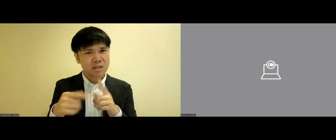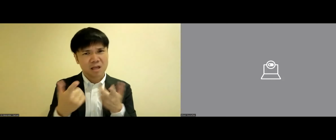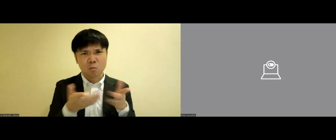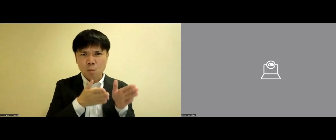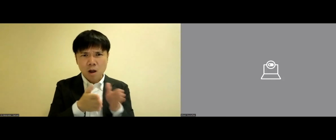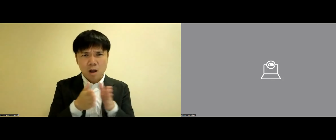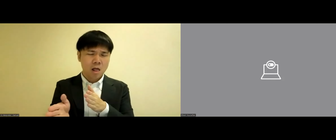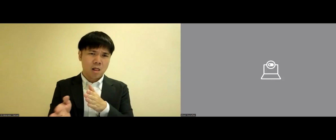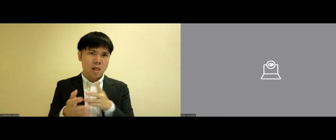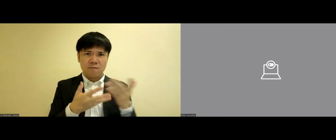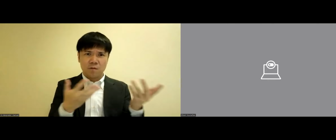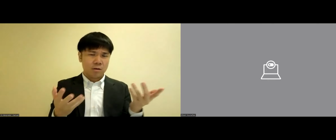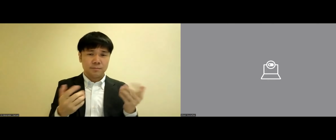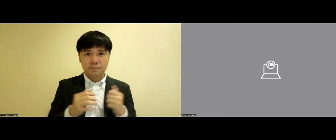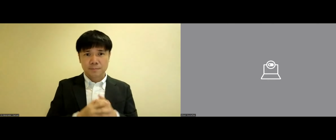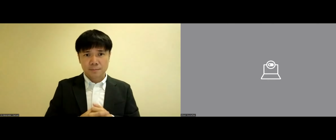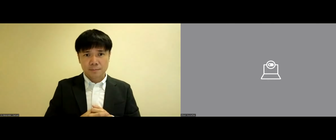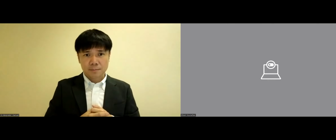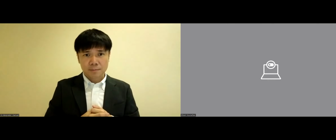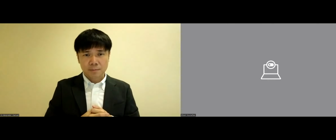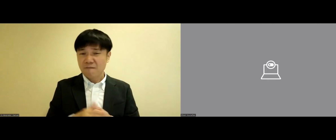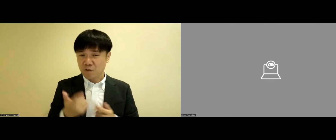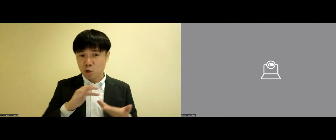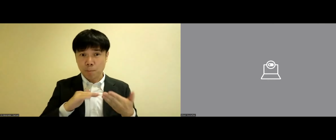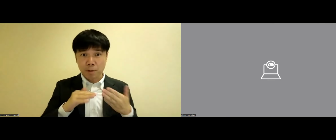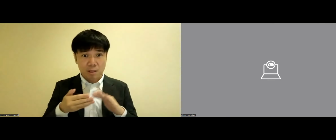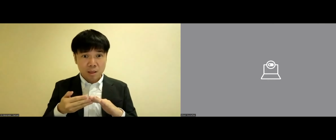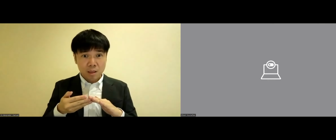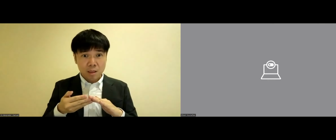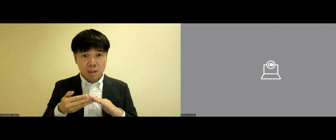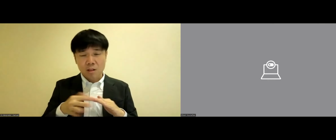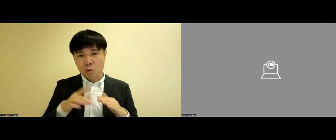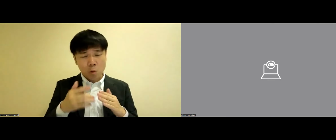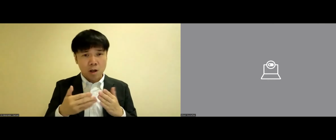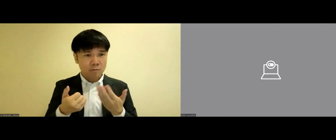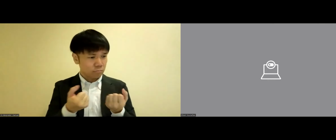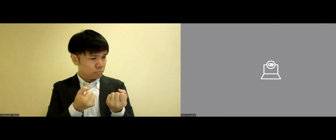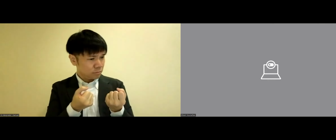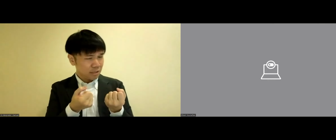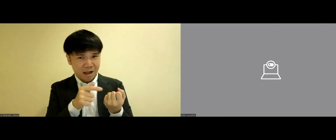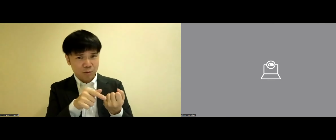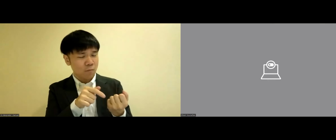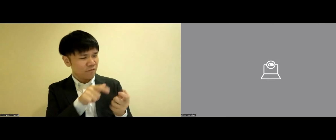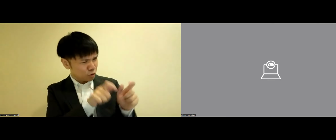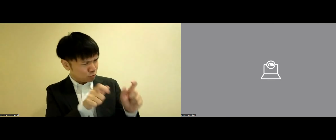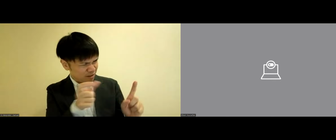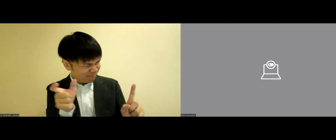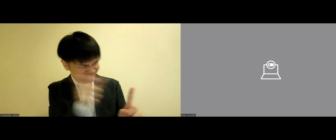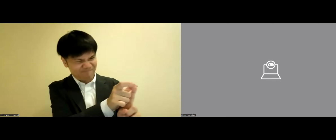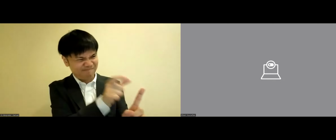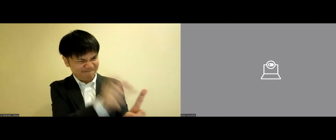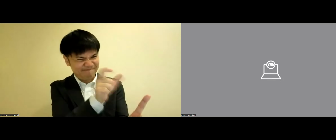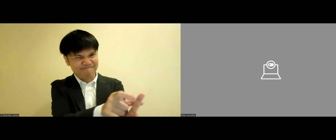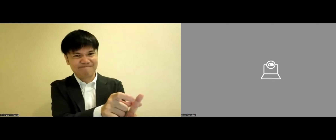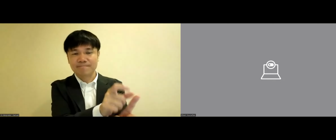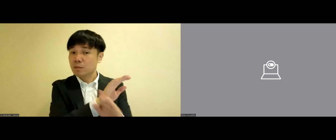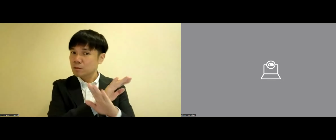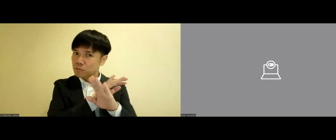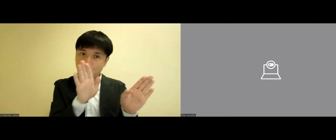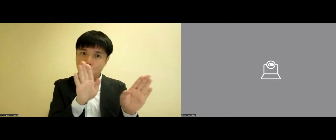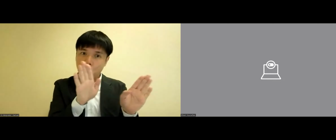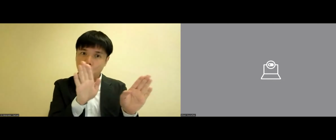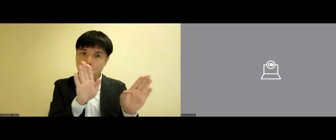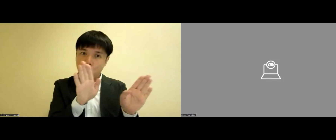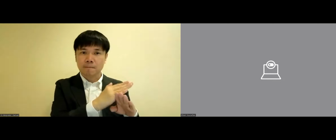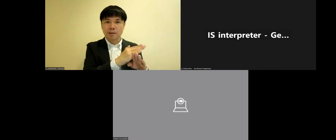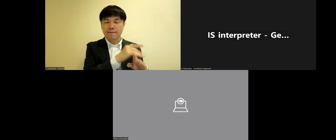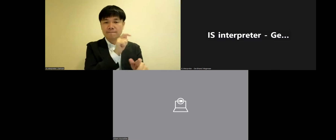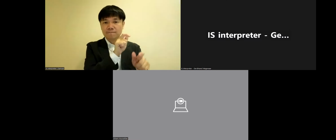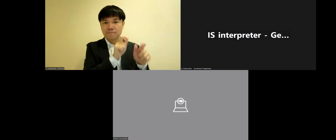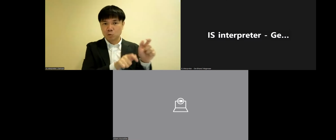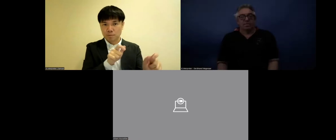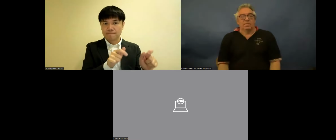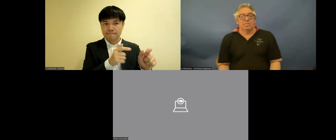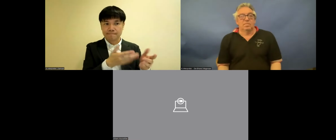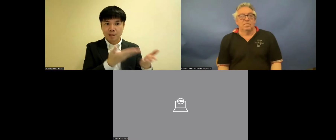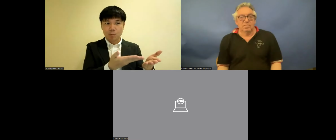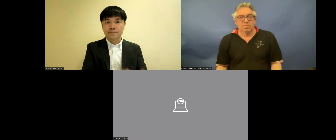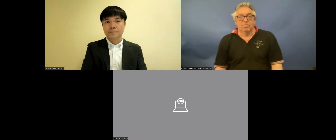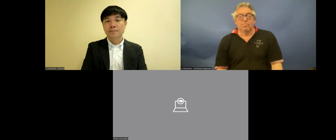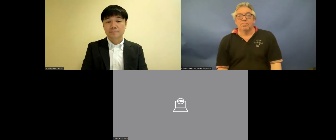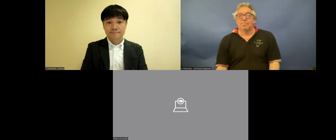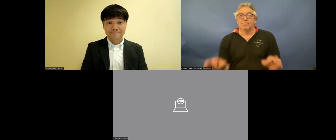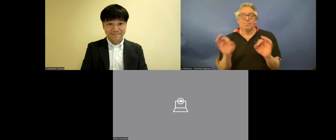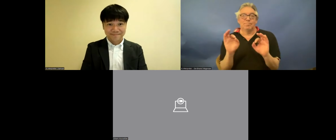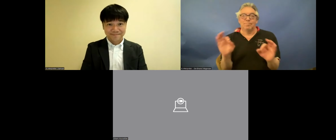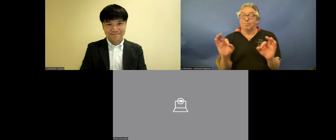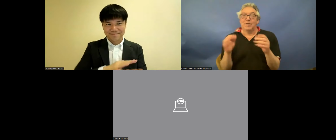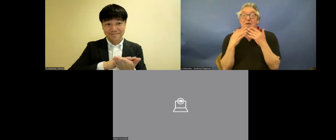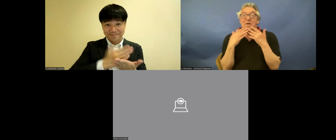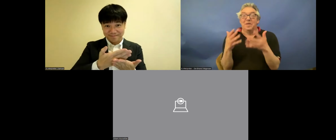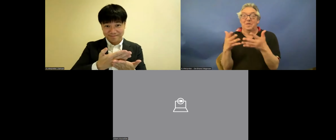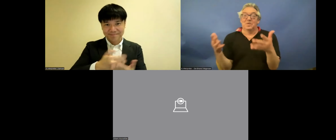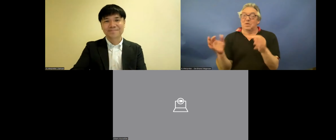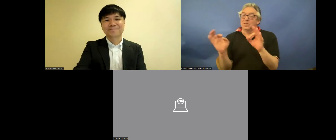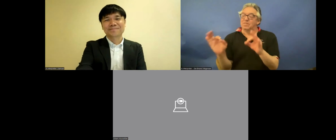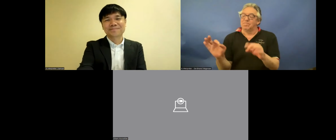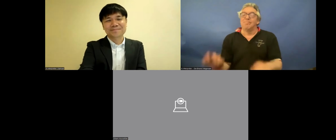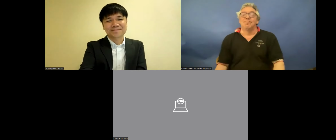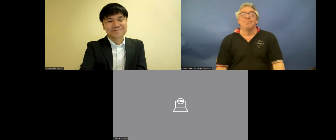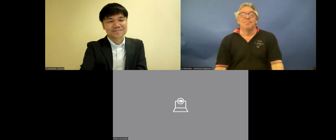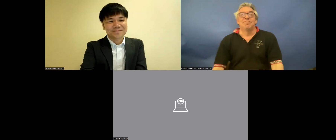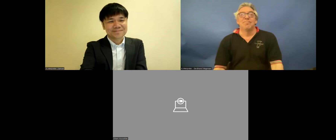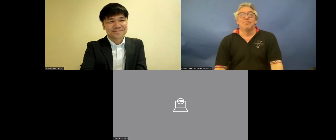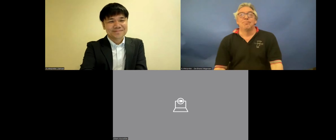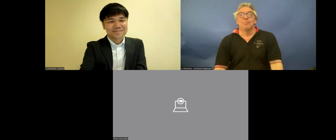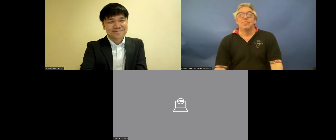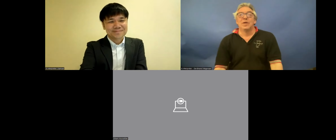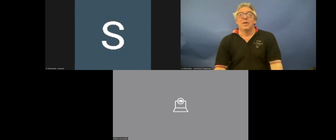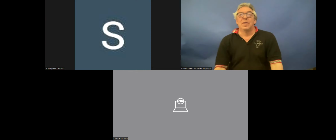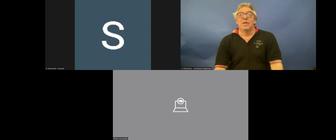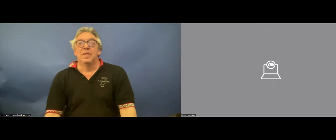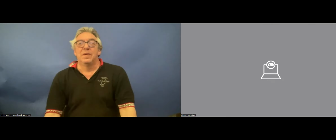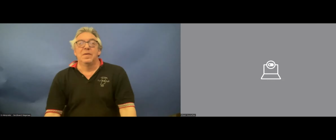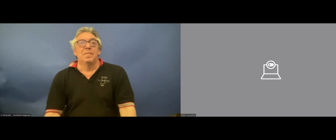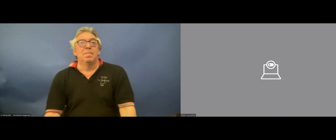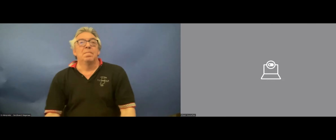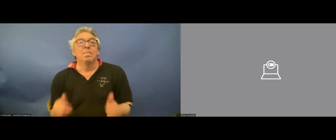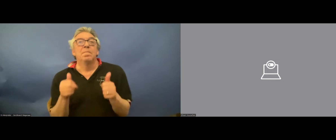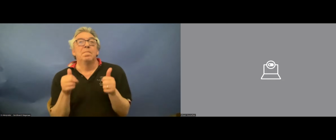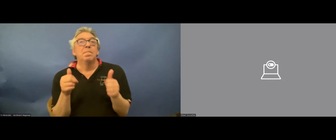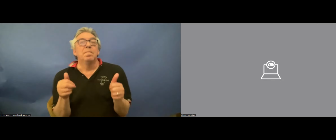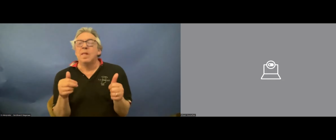We also have a small, informal network of Refugees with Disabilities, and supporting